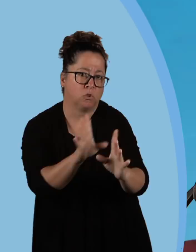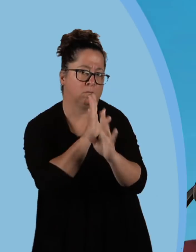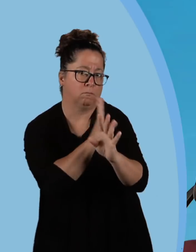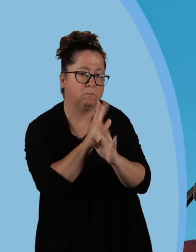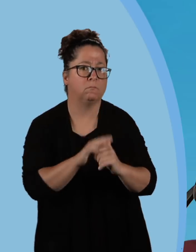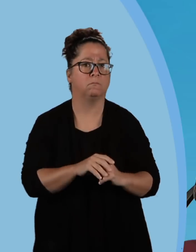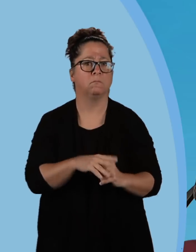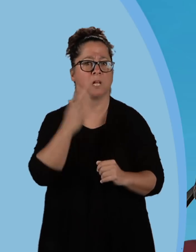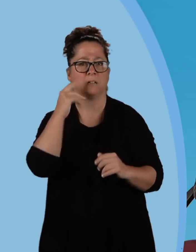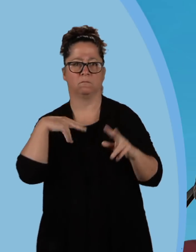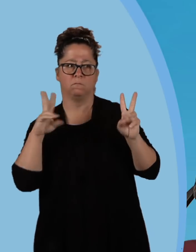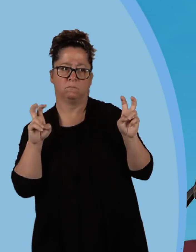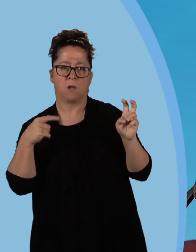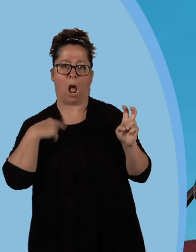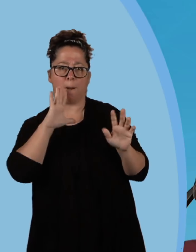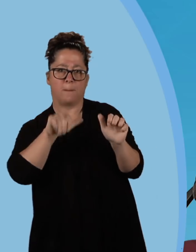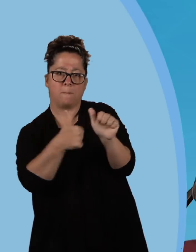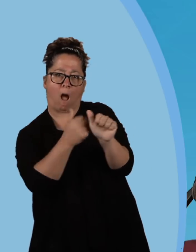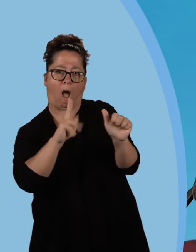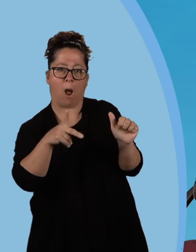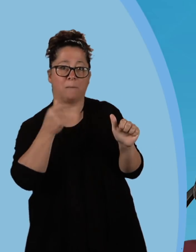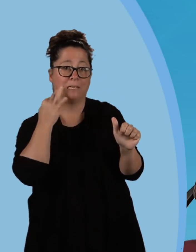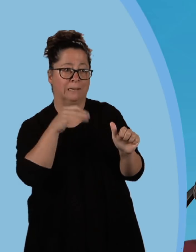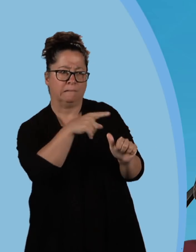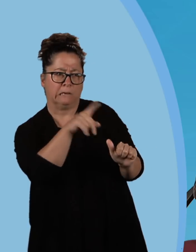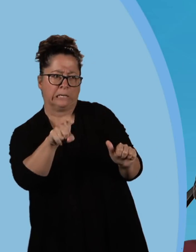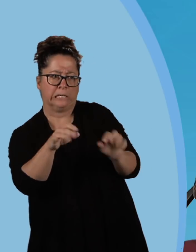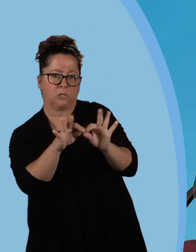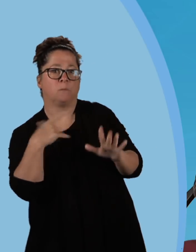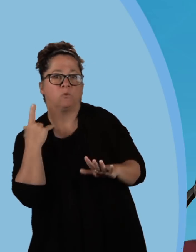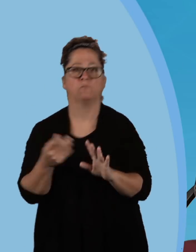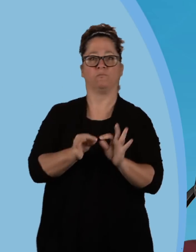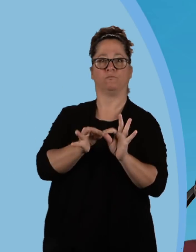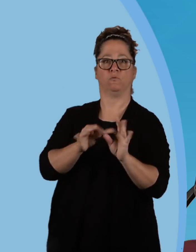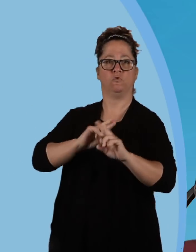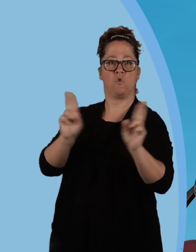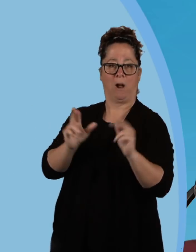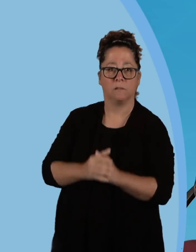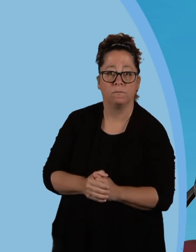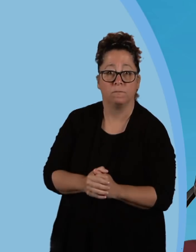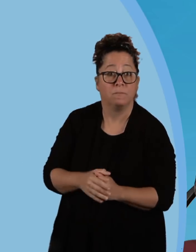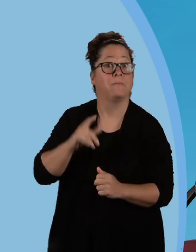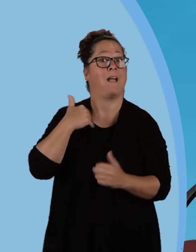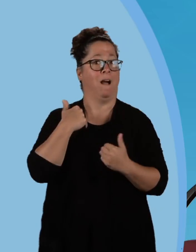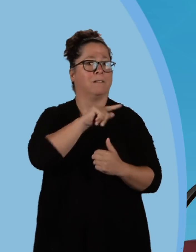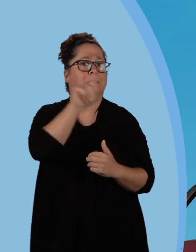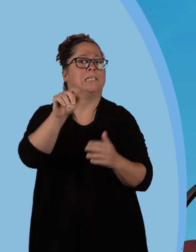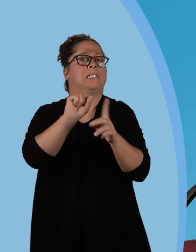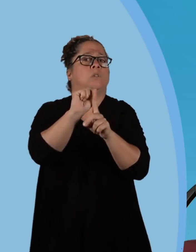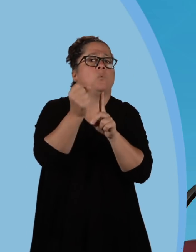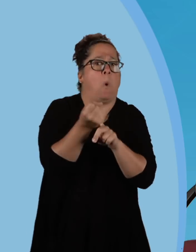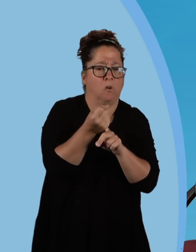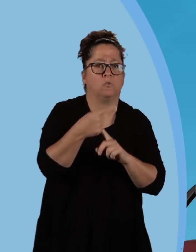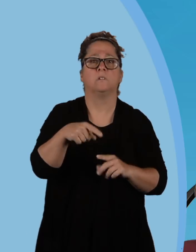encourage a deaf student to go ahead and try talking with the teacher one on one using their spoken English and,